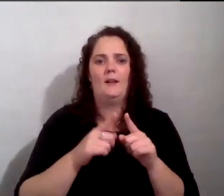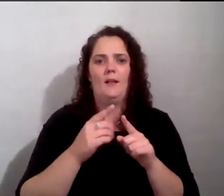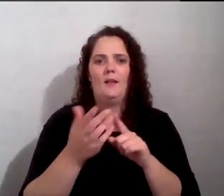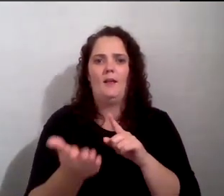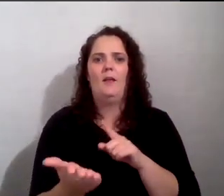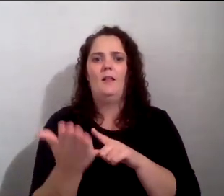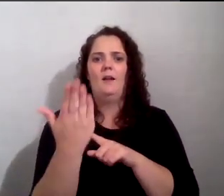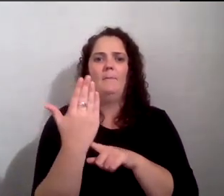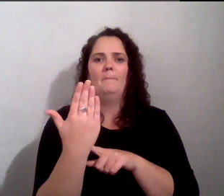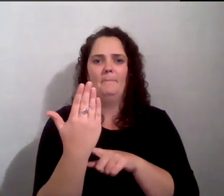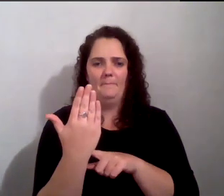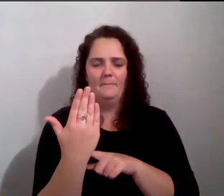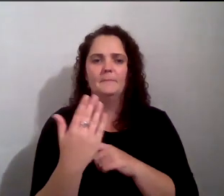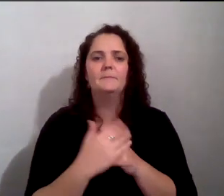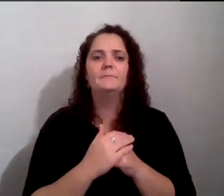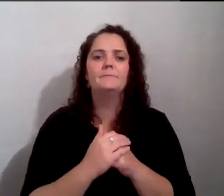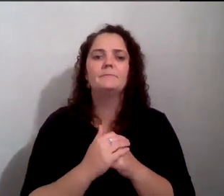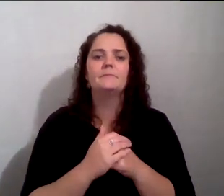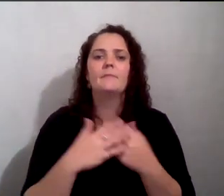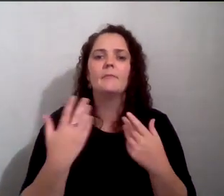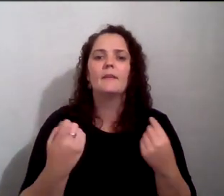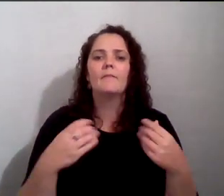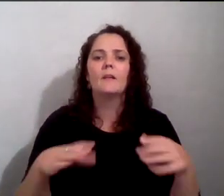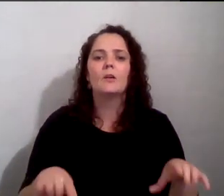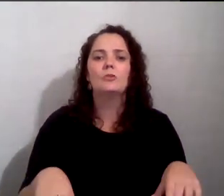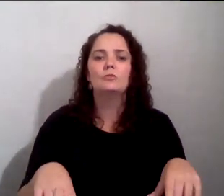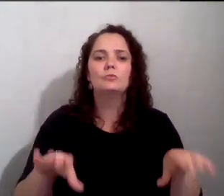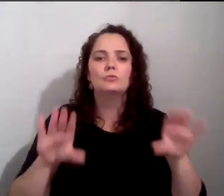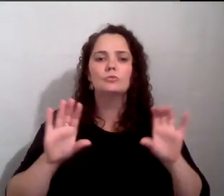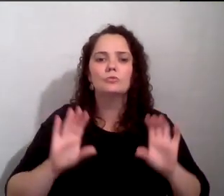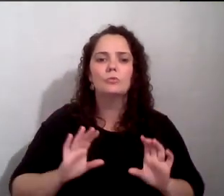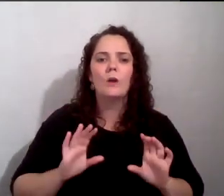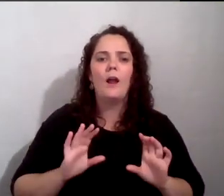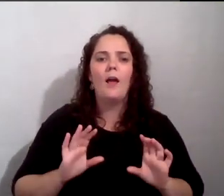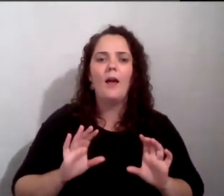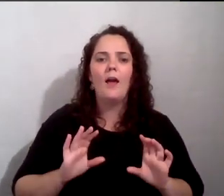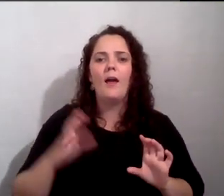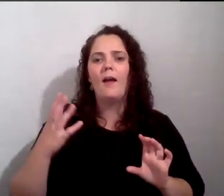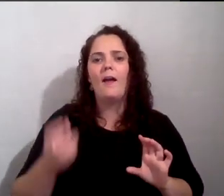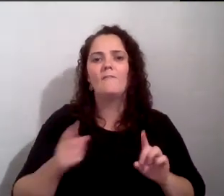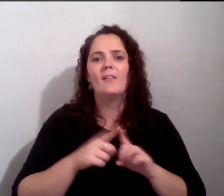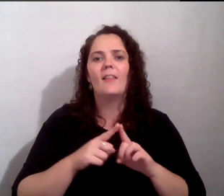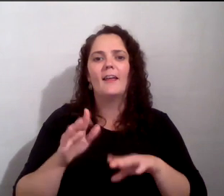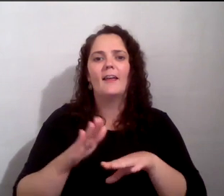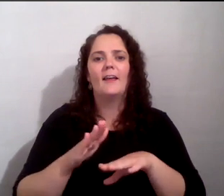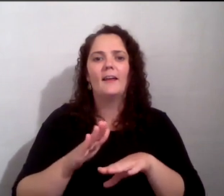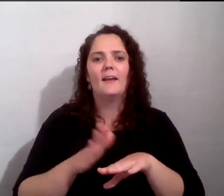up that figure so that they're laying on the wall. You can see that